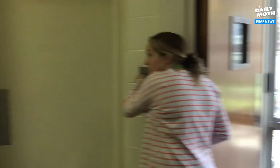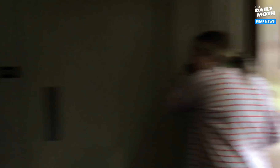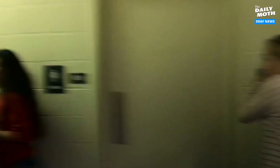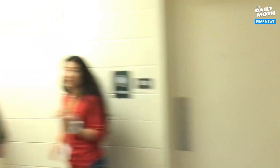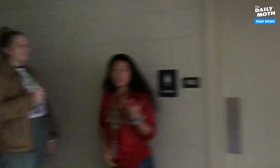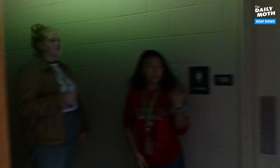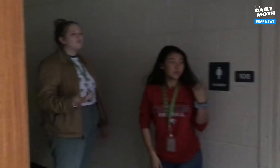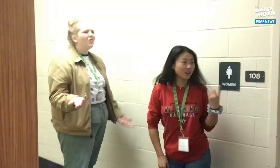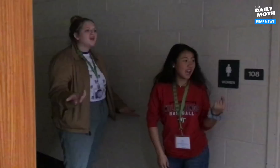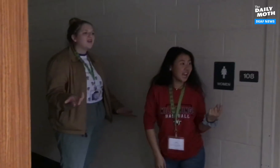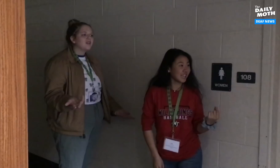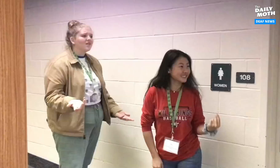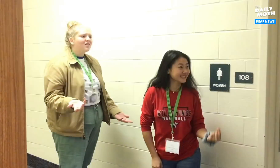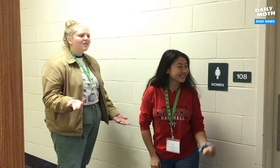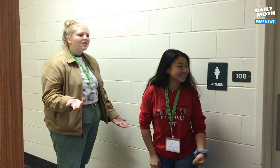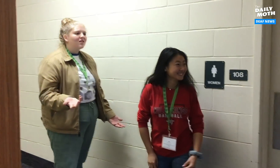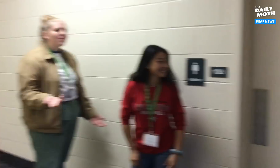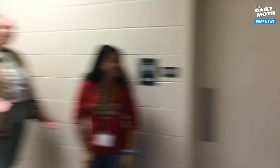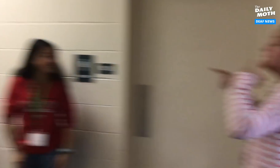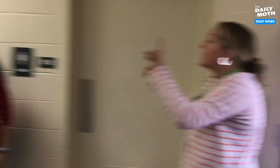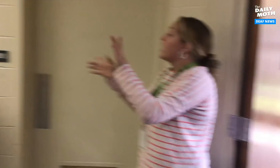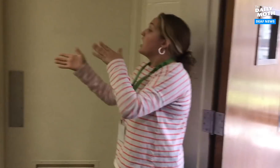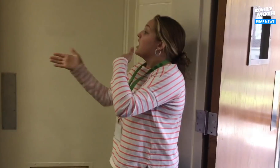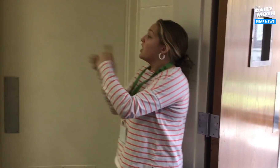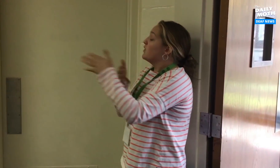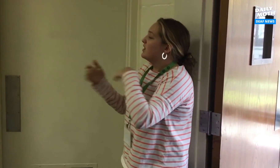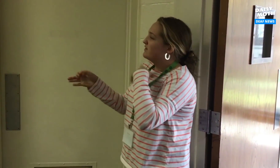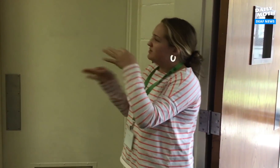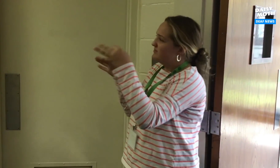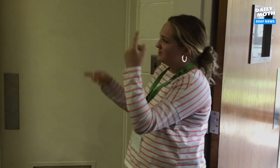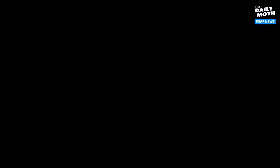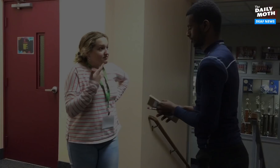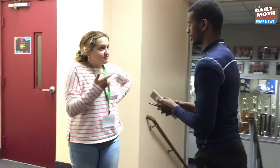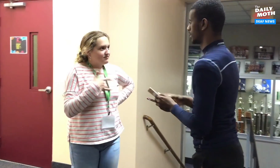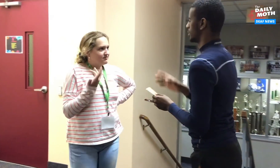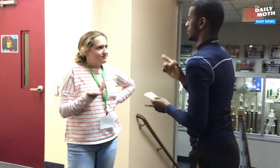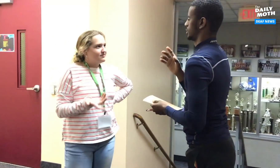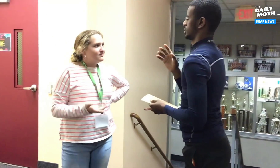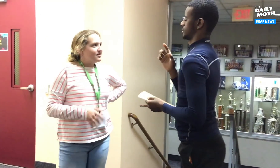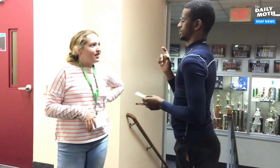What?! Okay, anyways let me explain something... What’s up?